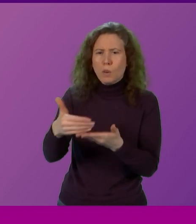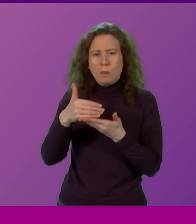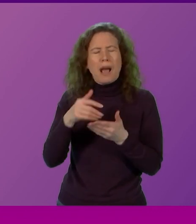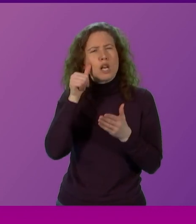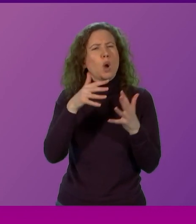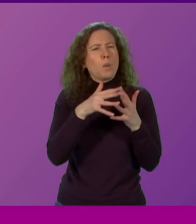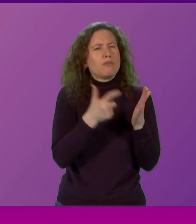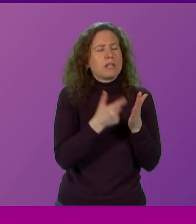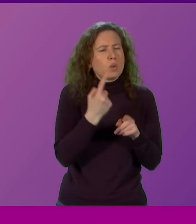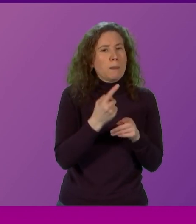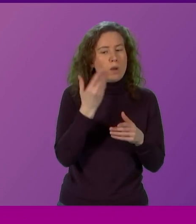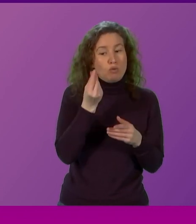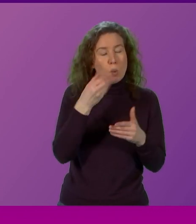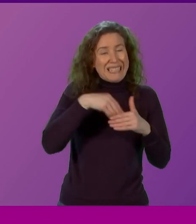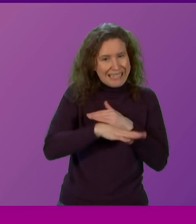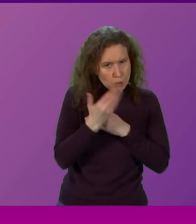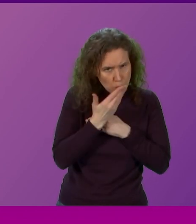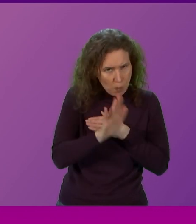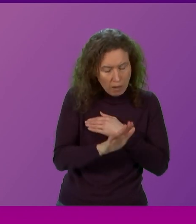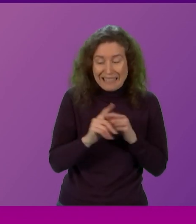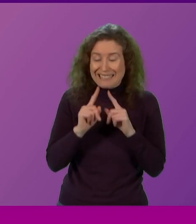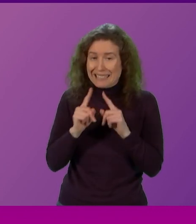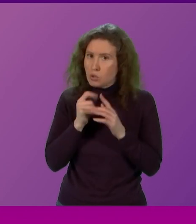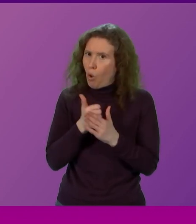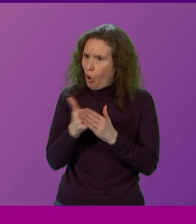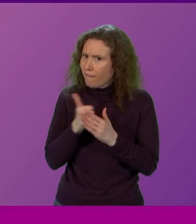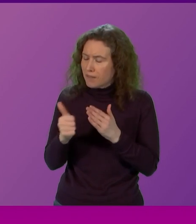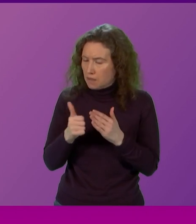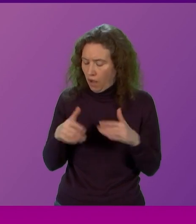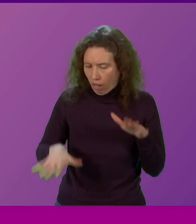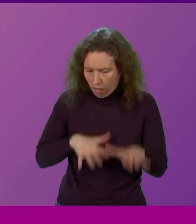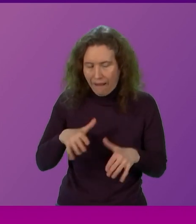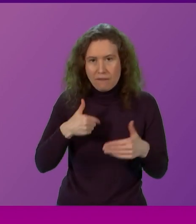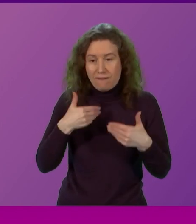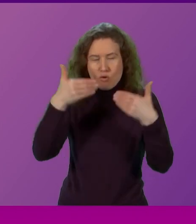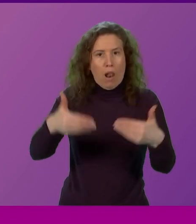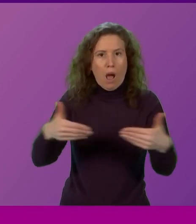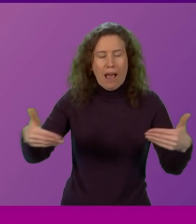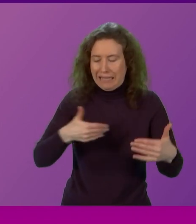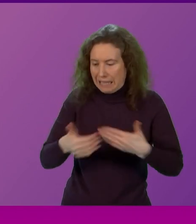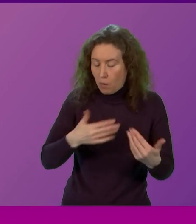about resources in schools. Teachers are often at the front line of the situation, particularly when bullying is happening